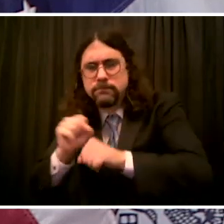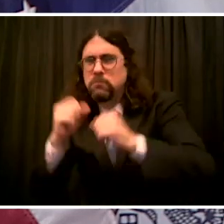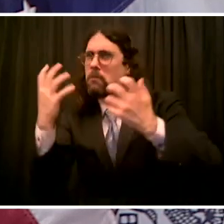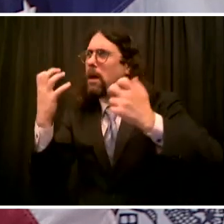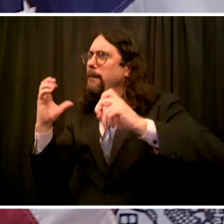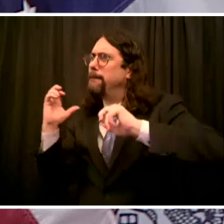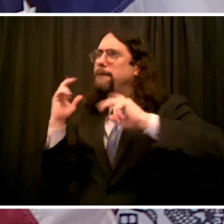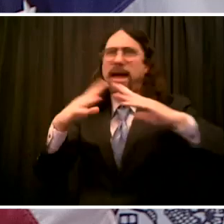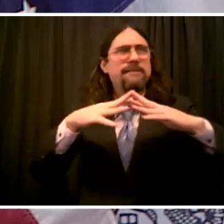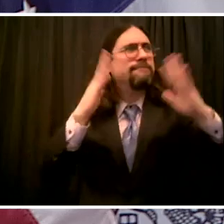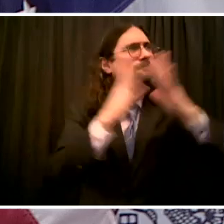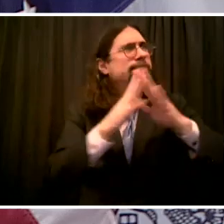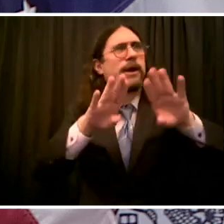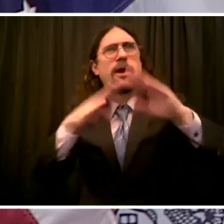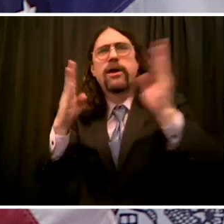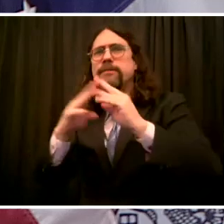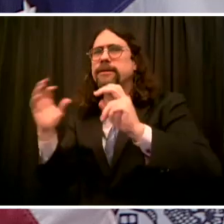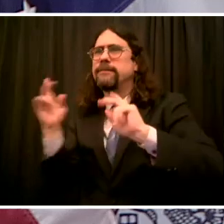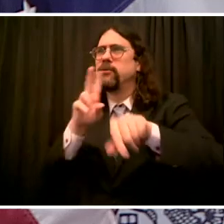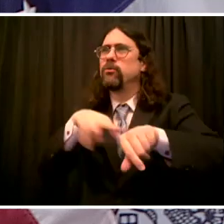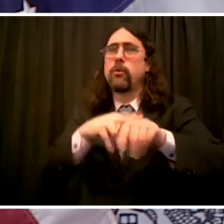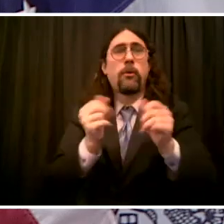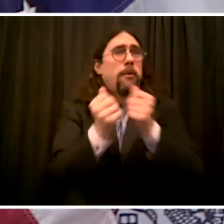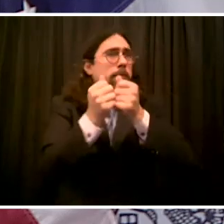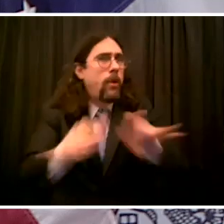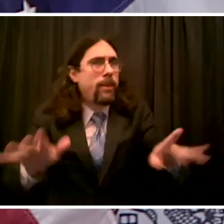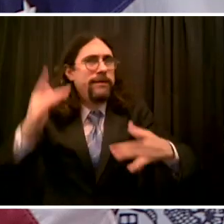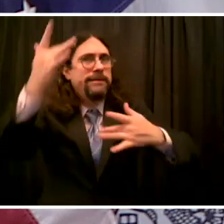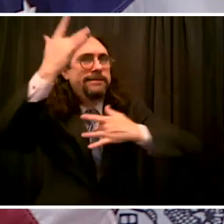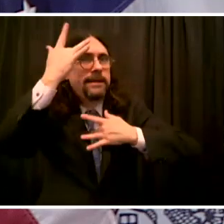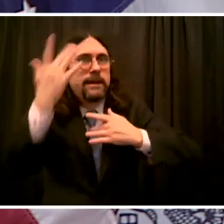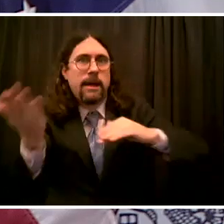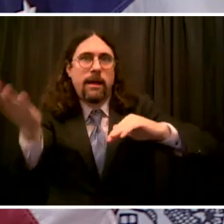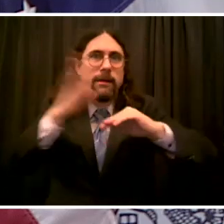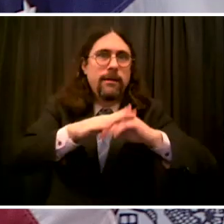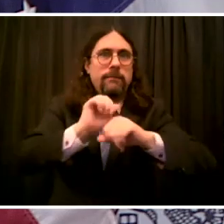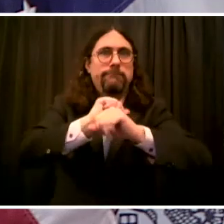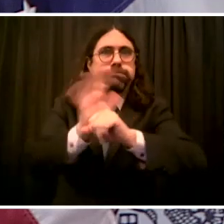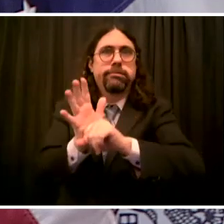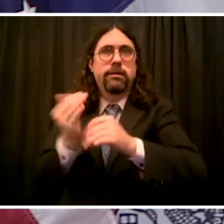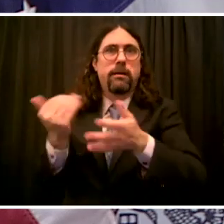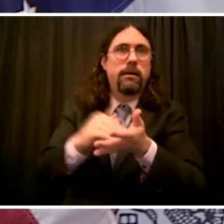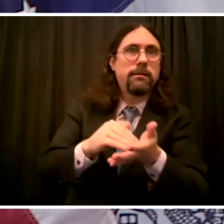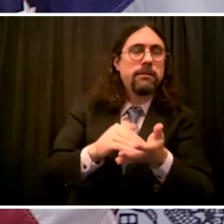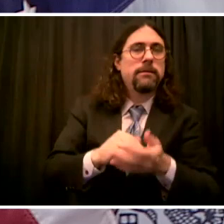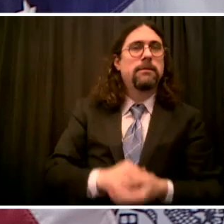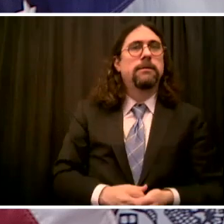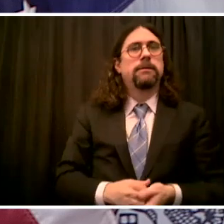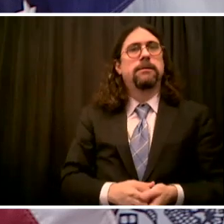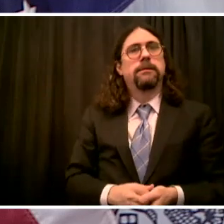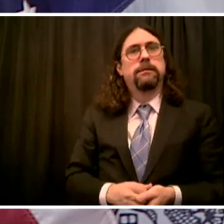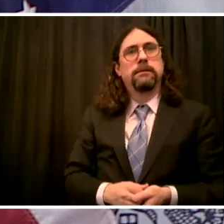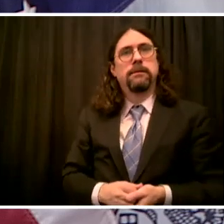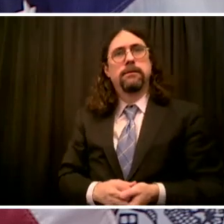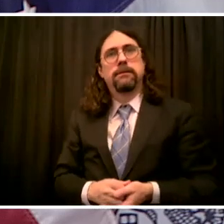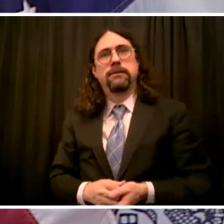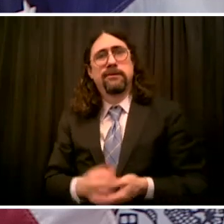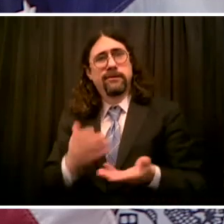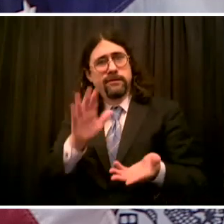THEIR FAMILY, THEY WANT TO GET BACK TO NORMAL. I THINK PEOPLE ARE PRETTY LOCKED ON NOW ABOUT WHY THIS MATTERS AND